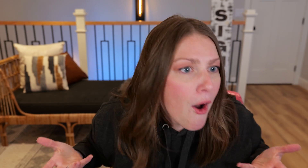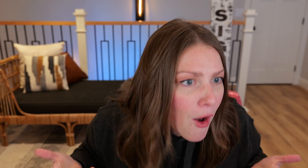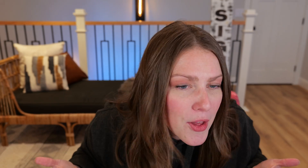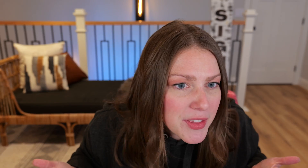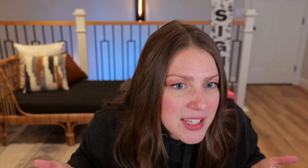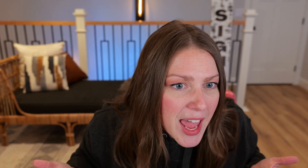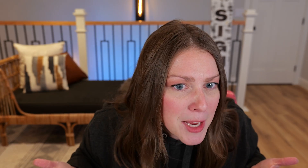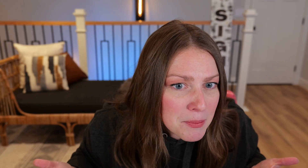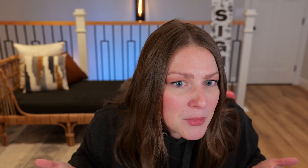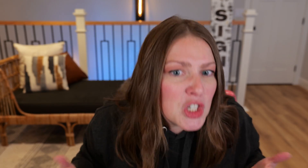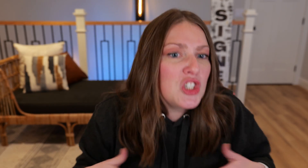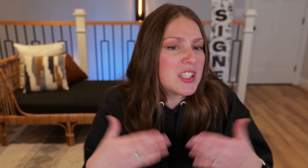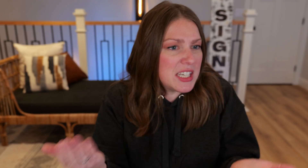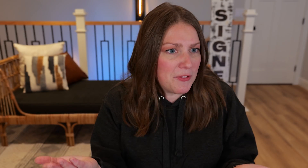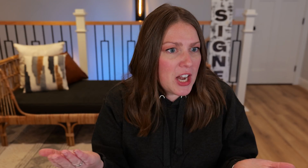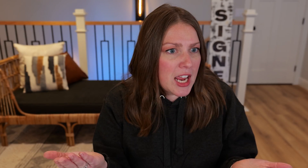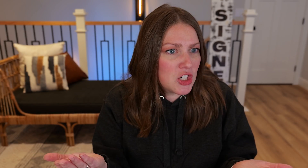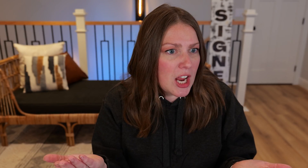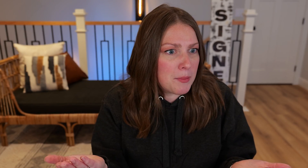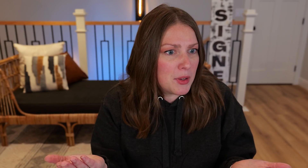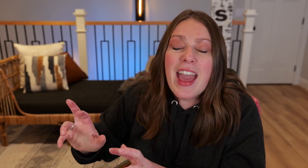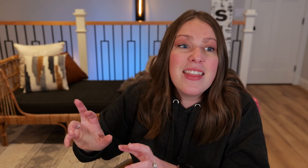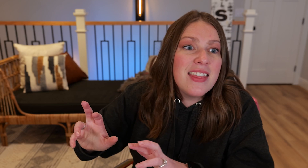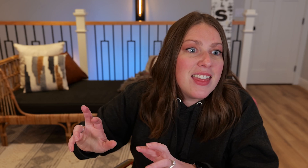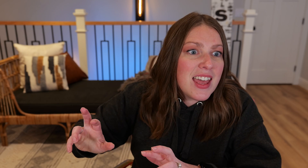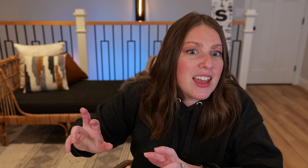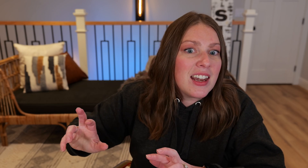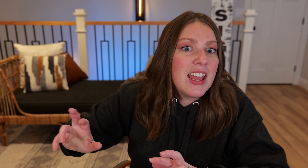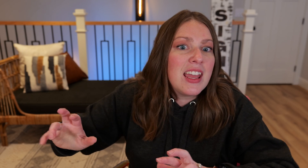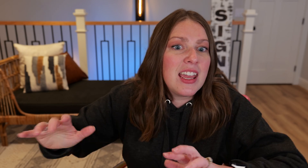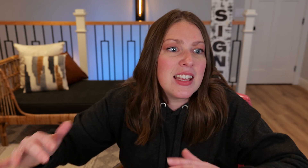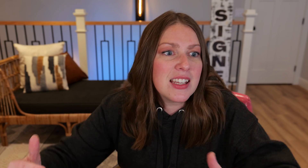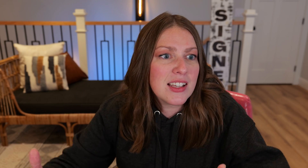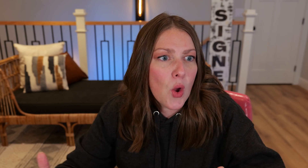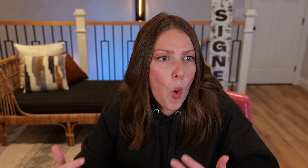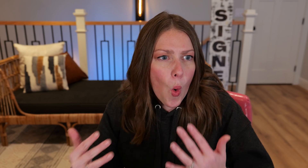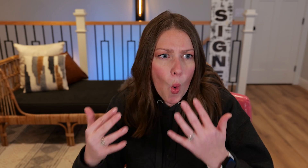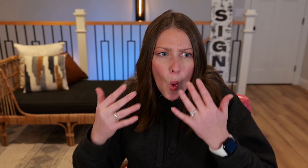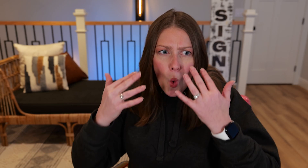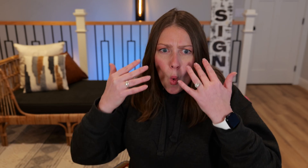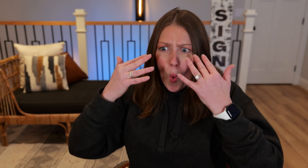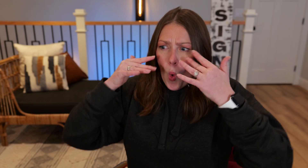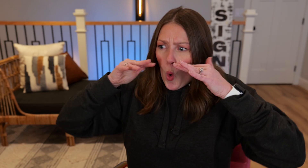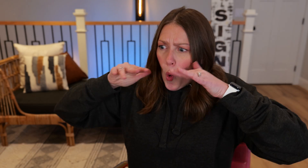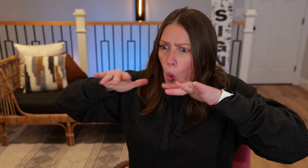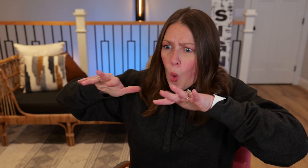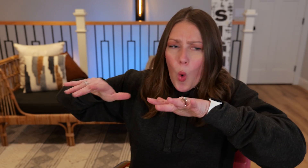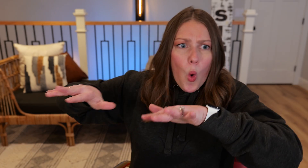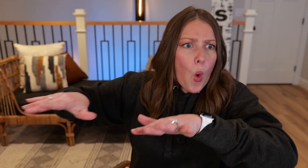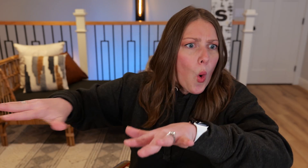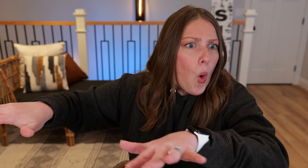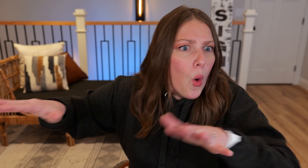all the same. Just a different handshake. And then his is